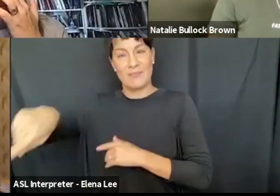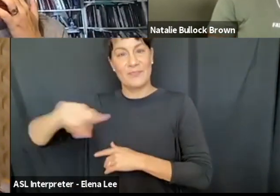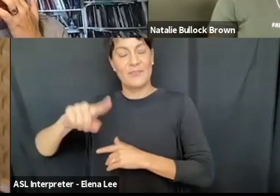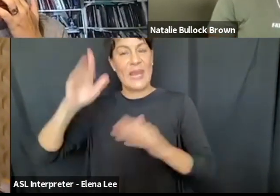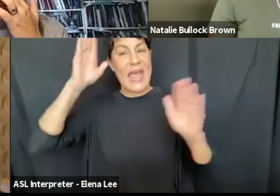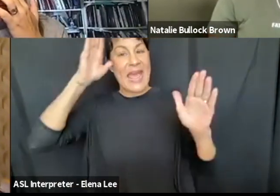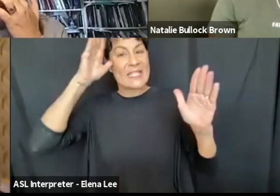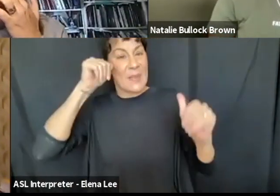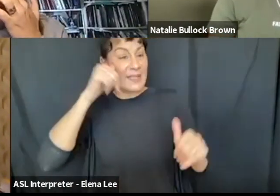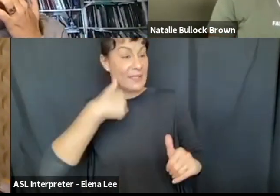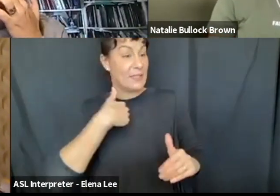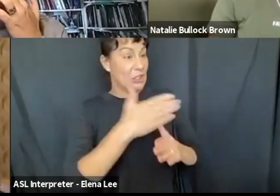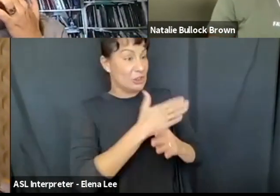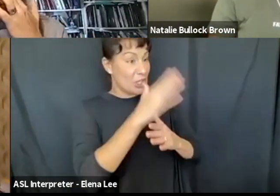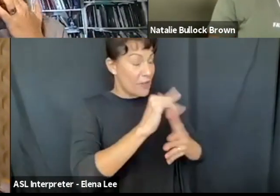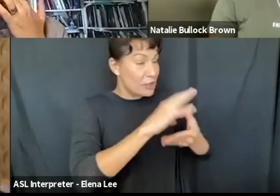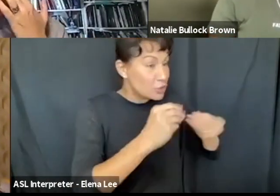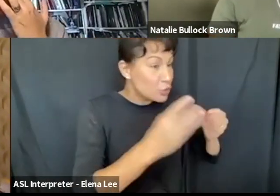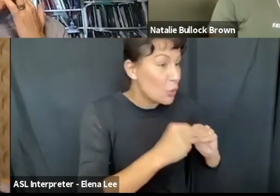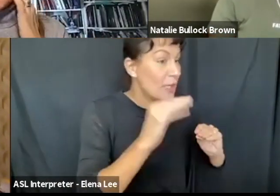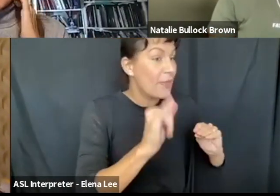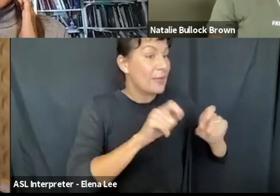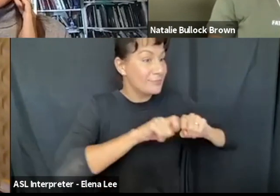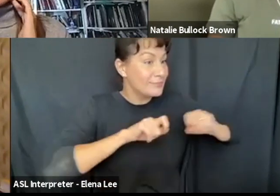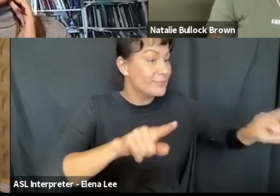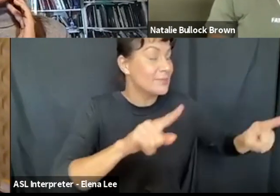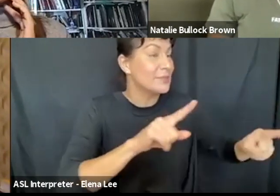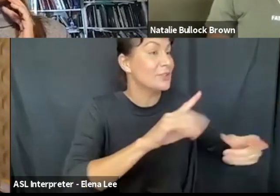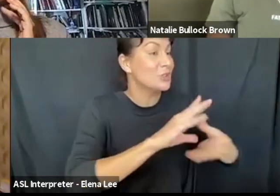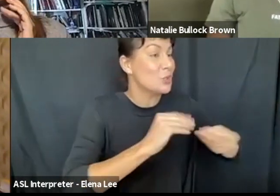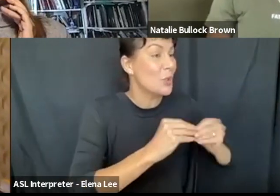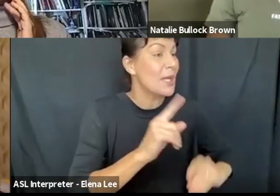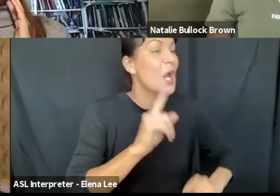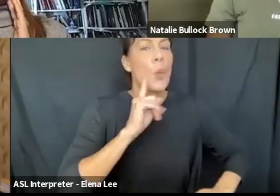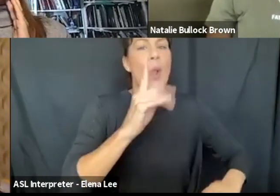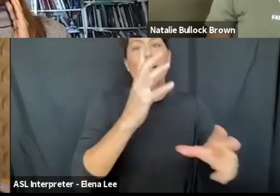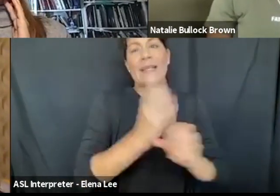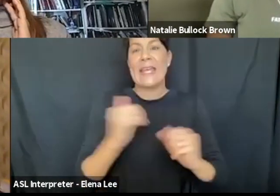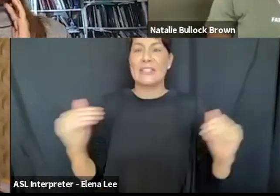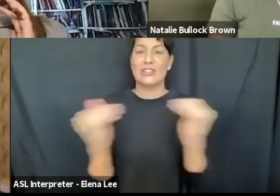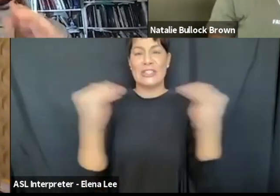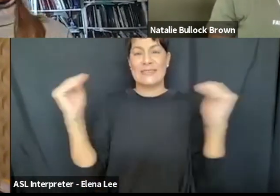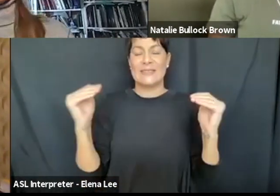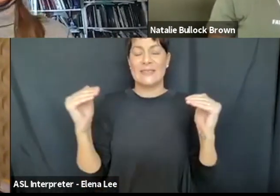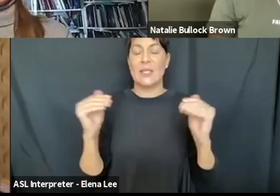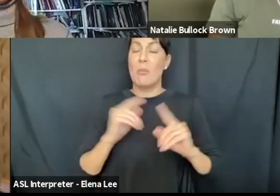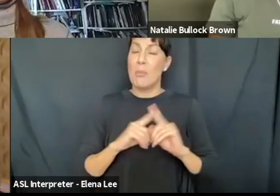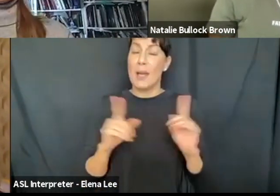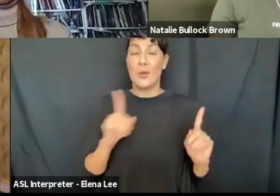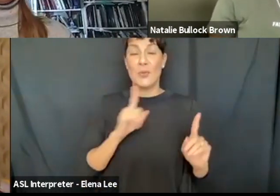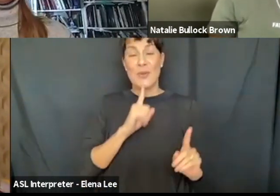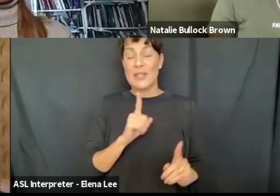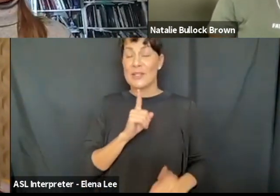and a film coming out, the justice will come. And we're very honest about, we don't know what will happen after the film airs.